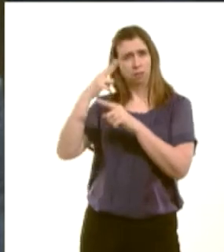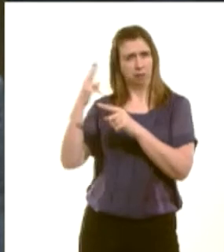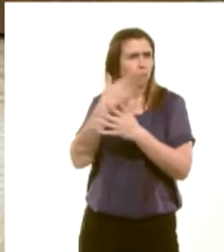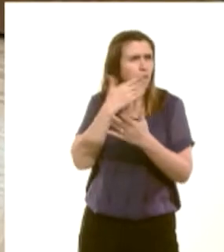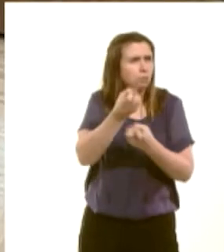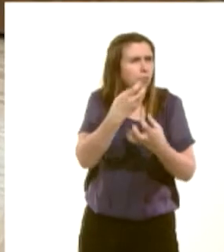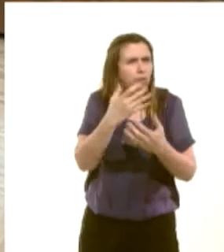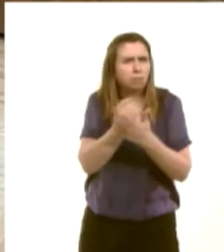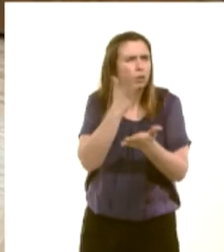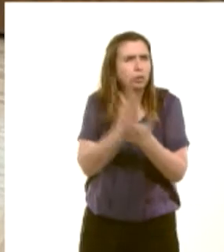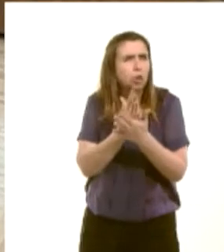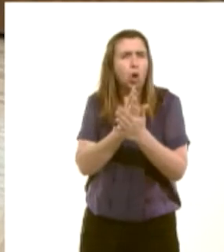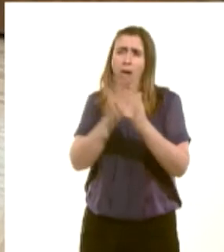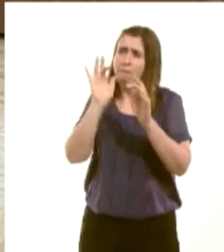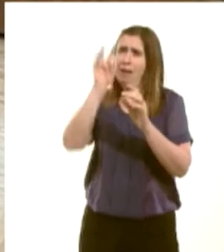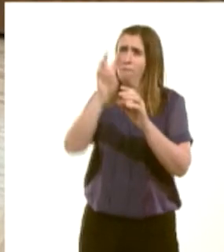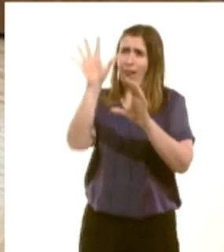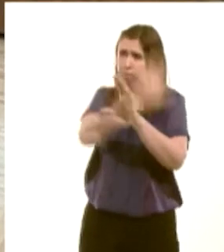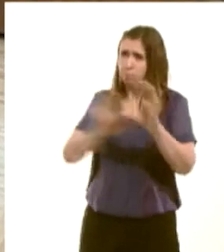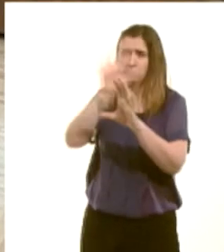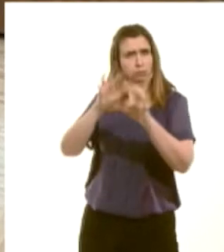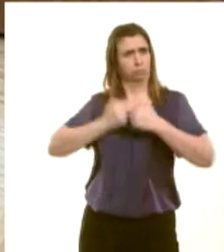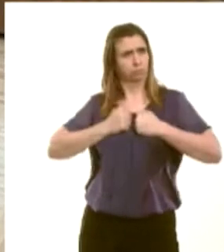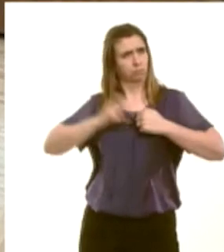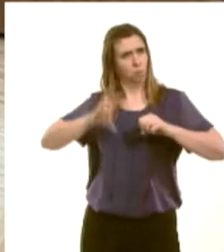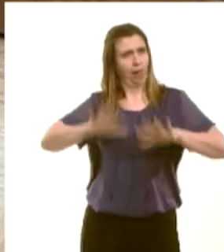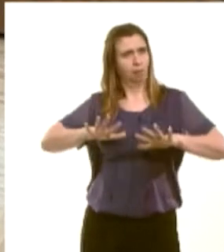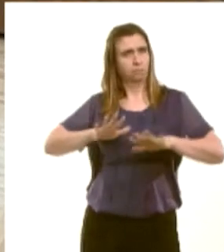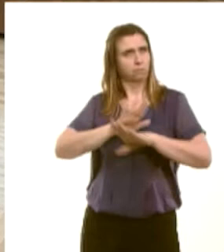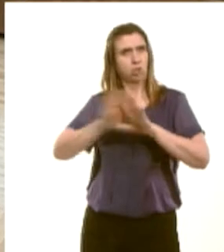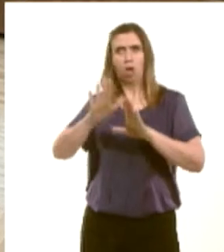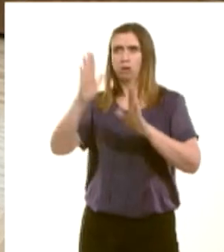account the whole of mid Wales, and there will not be a line drawn through the centre